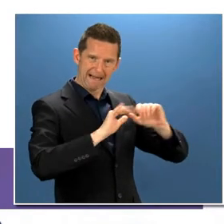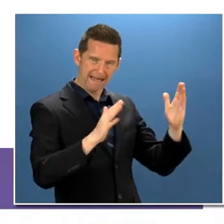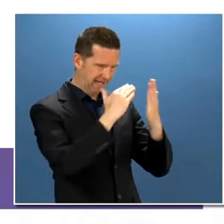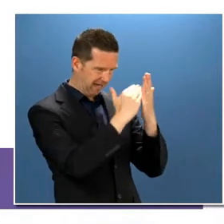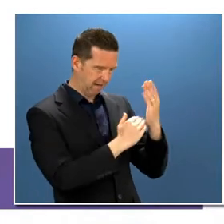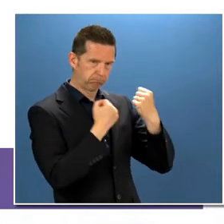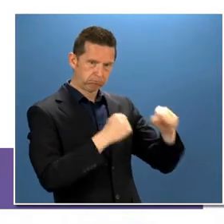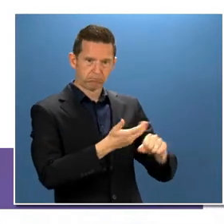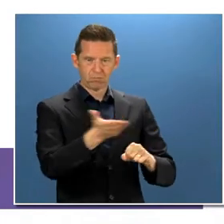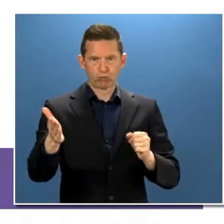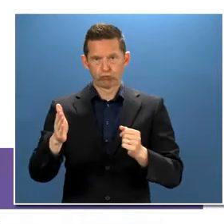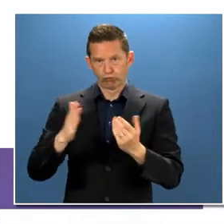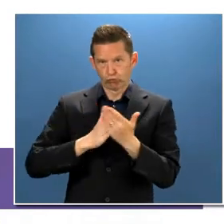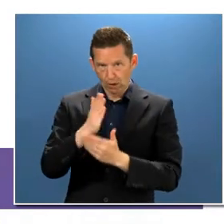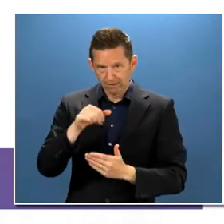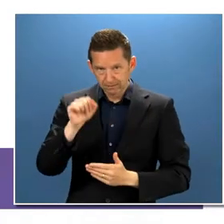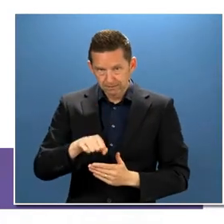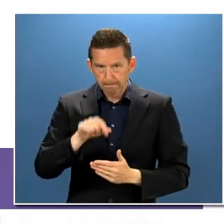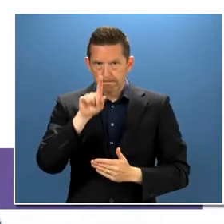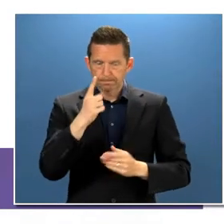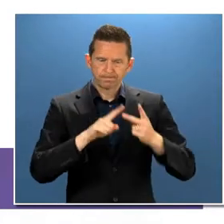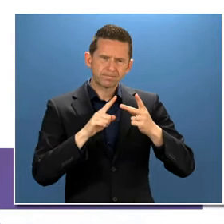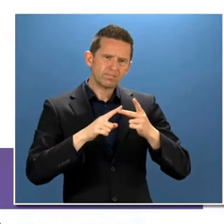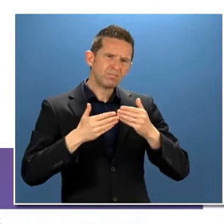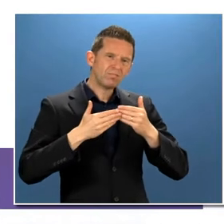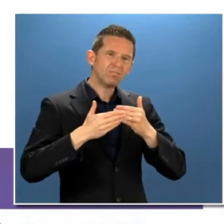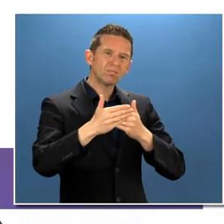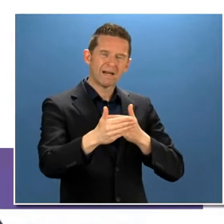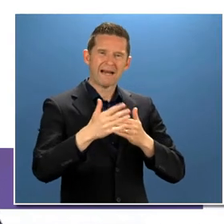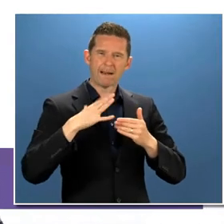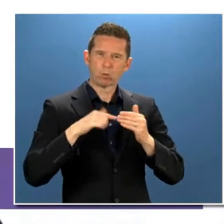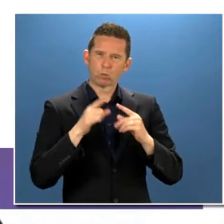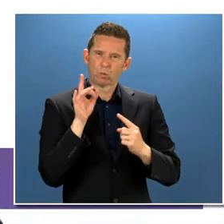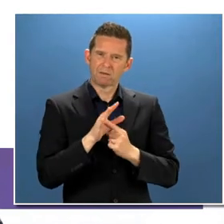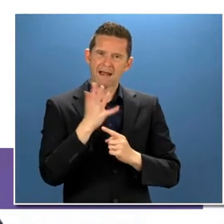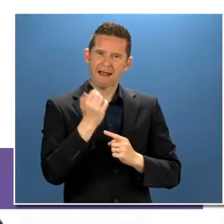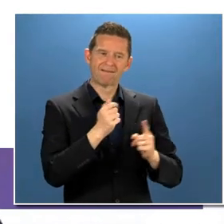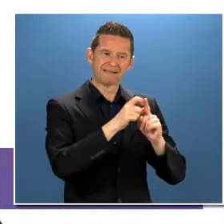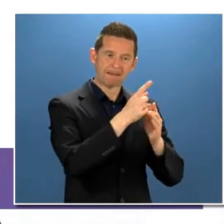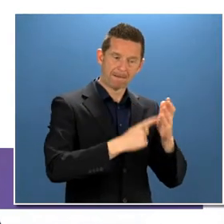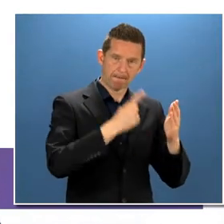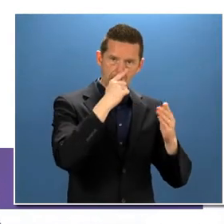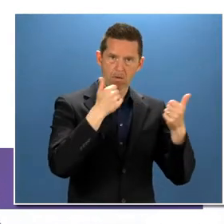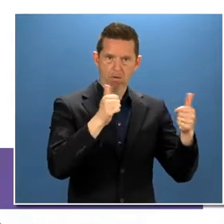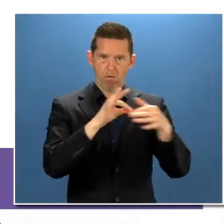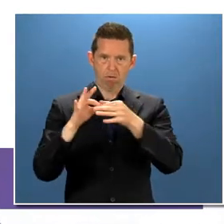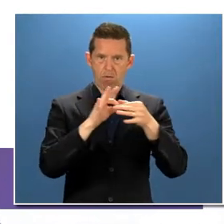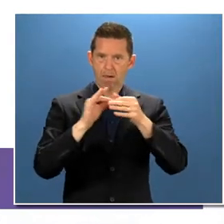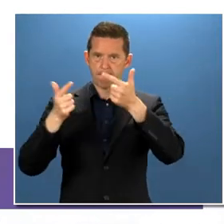to get workable, long-term relationships for people with disability with their employers so they can build careers.